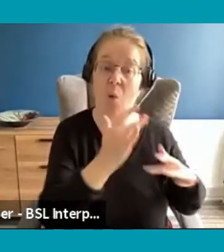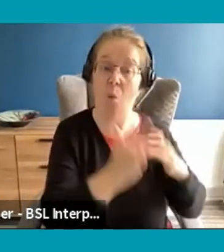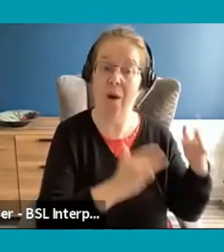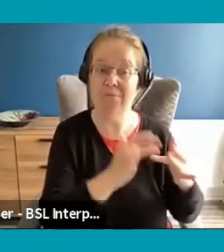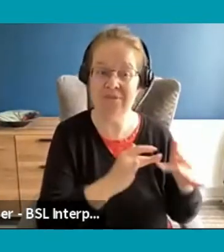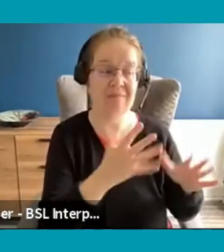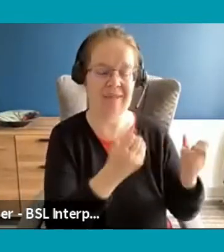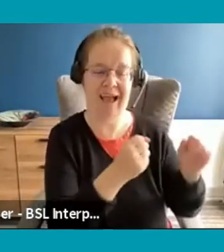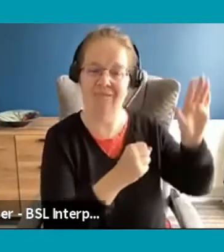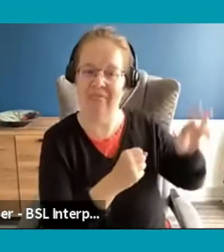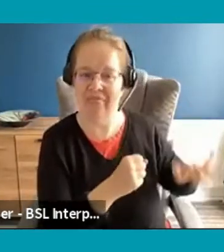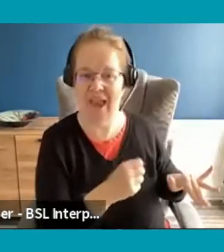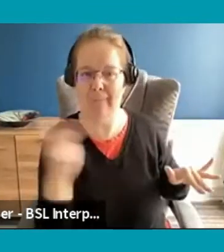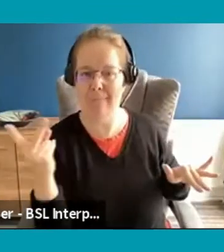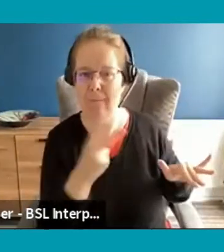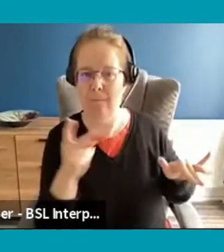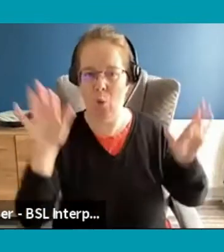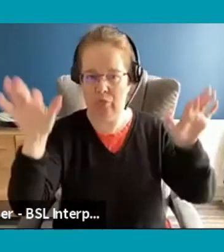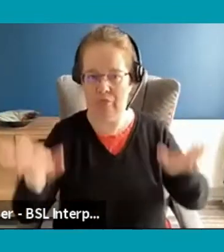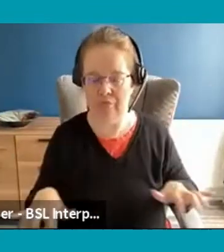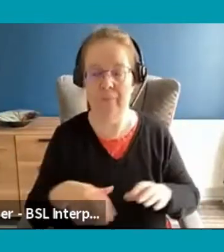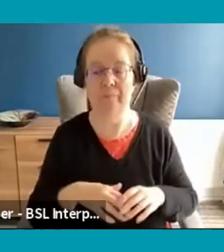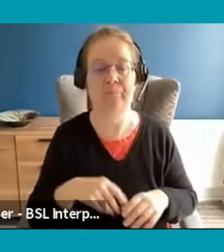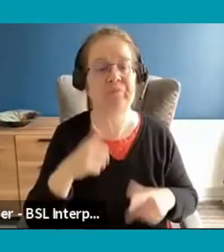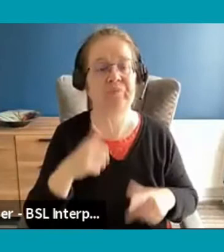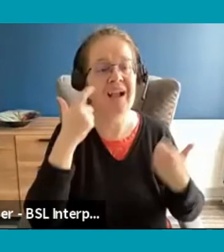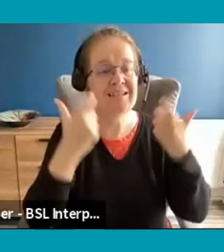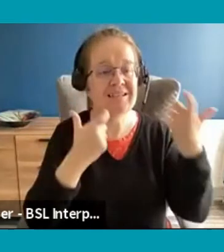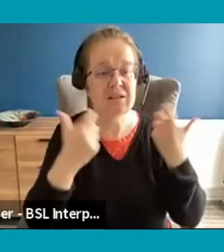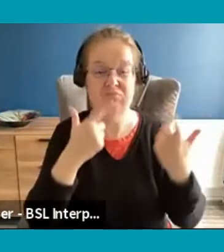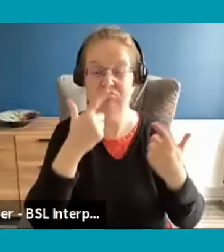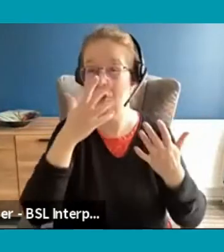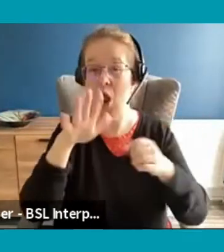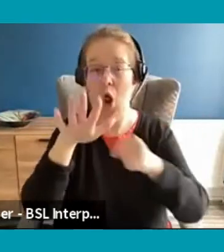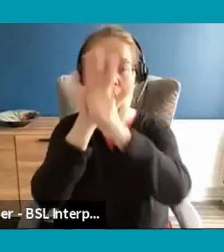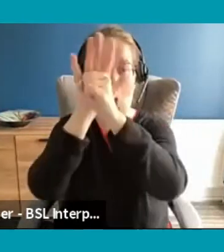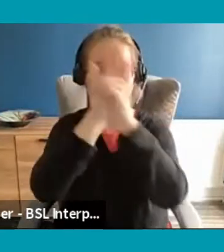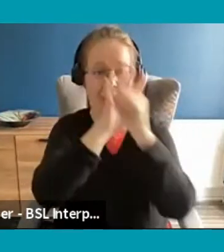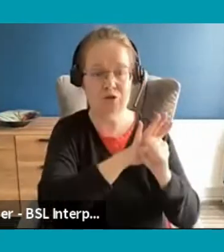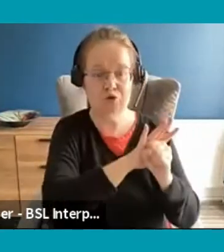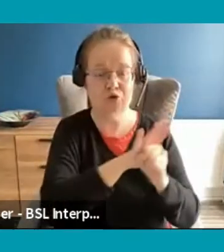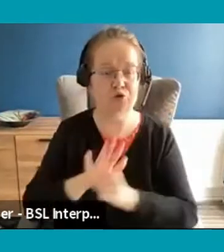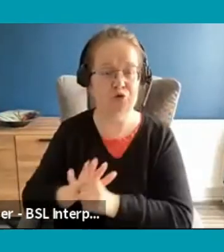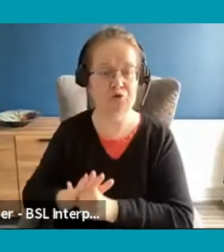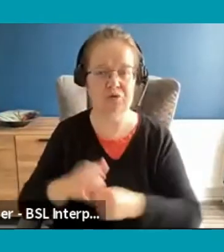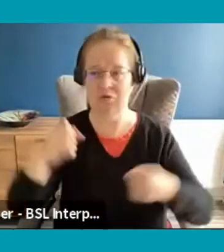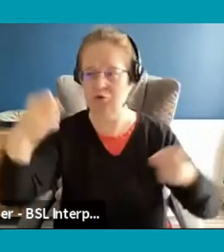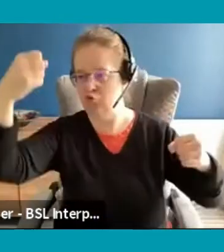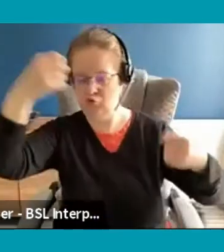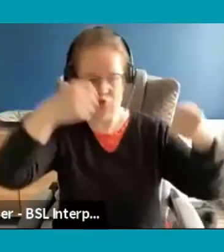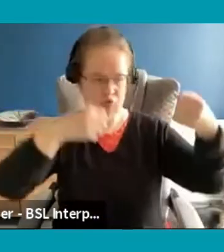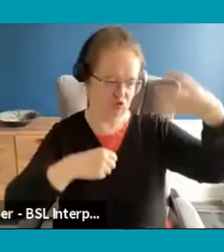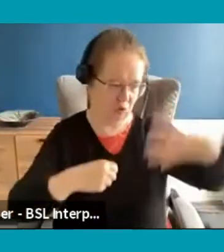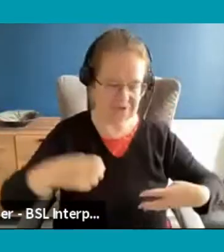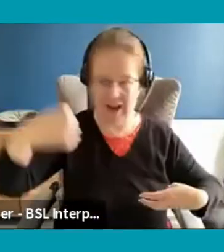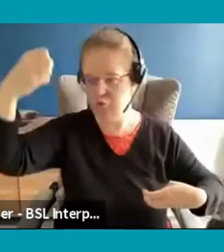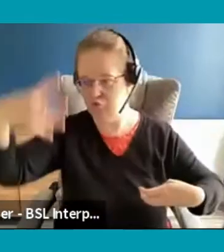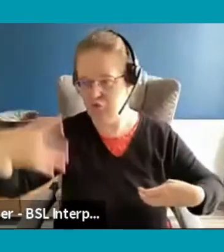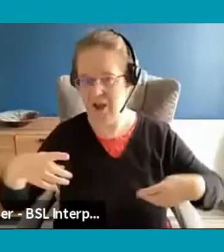will be listed there. You can search via geographical location so you can for a drop down you can select your nearest hub